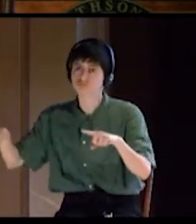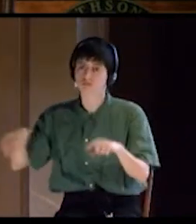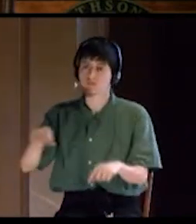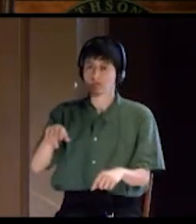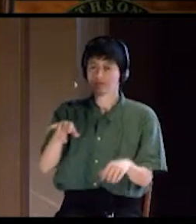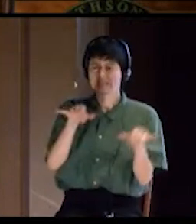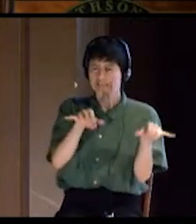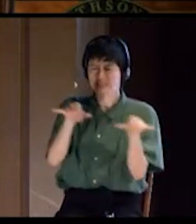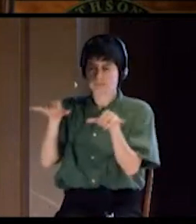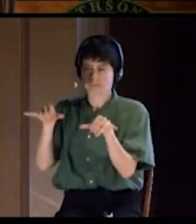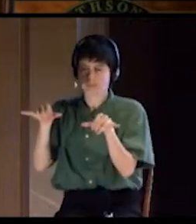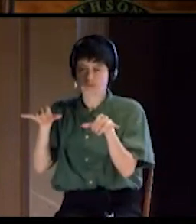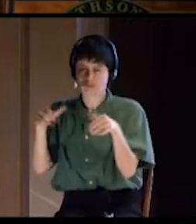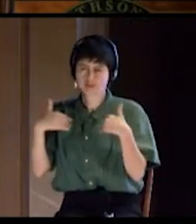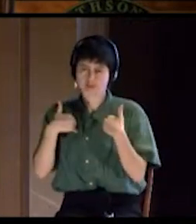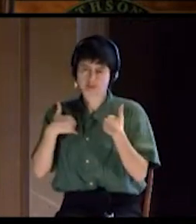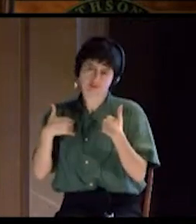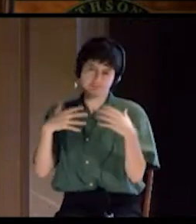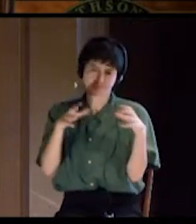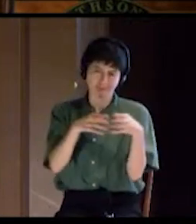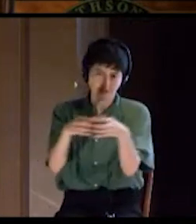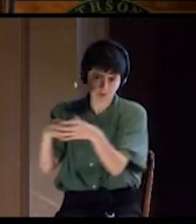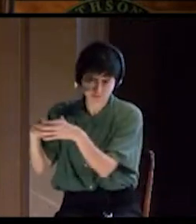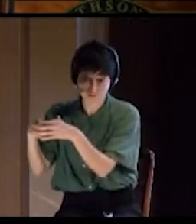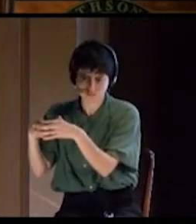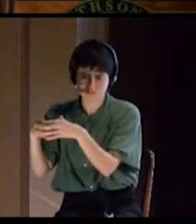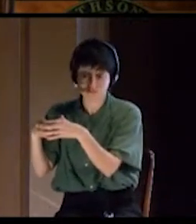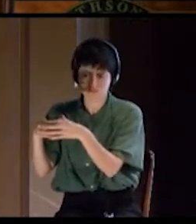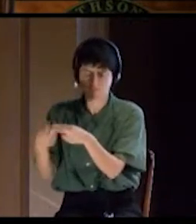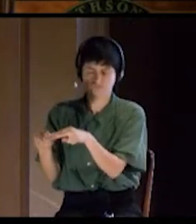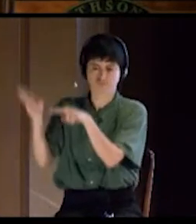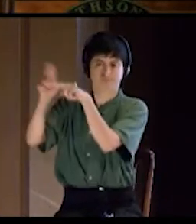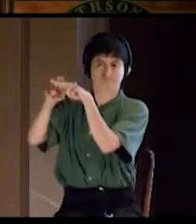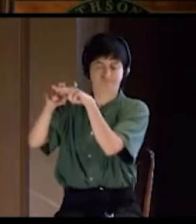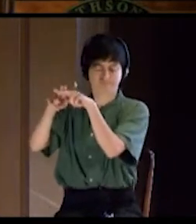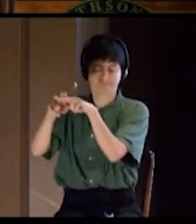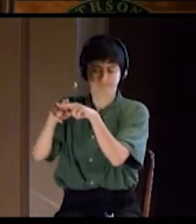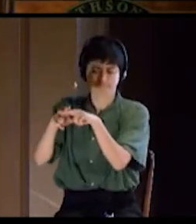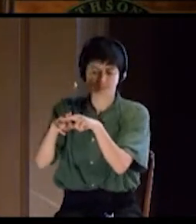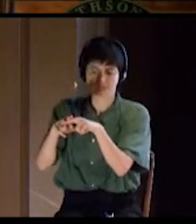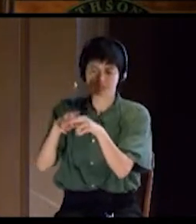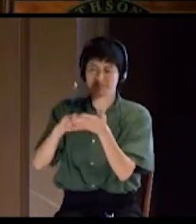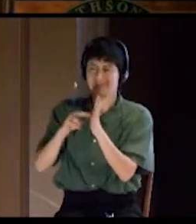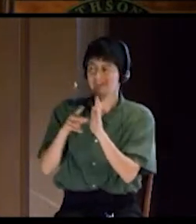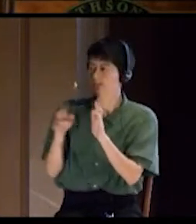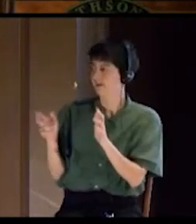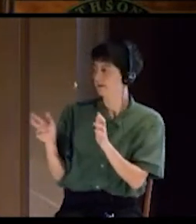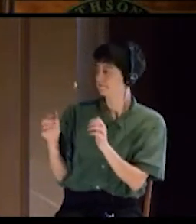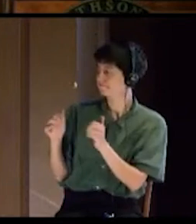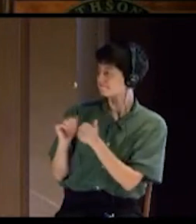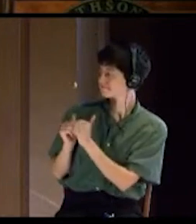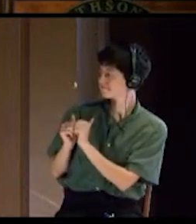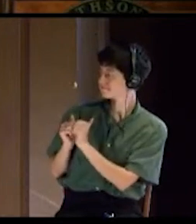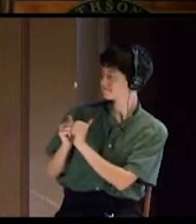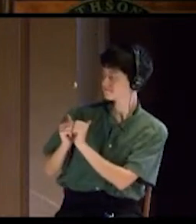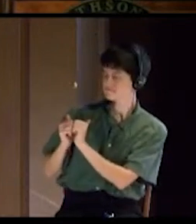at the time that really changes through time. And so this is what a bryozoan fossil looks at.